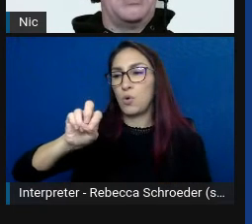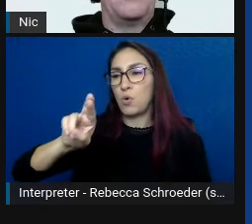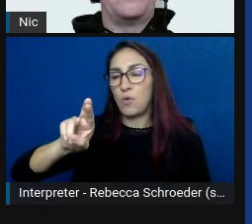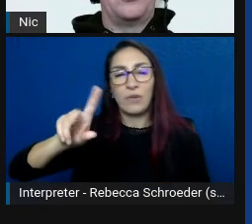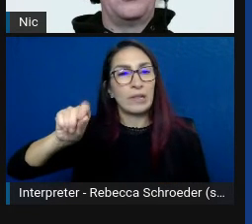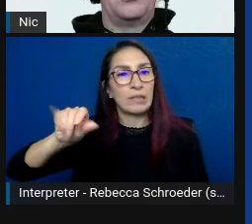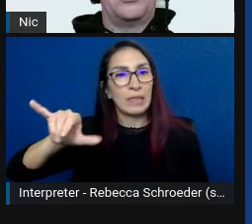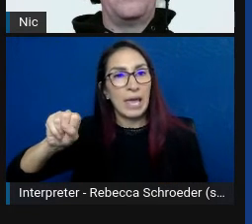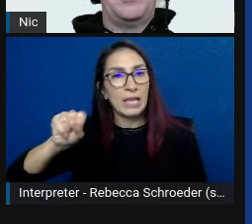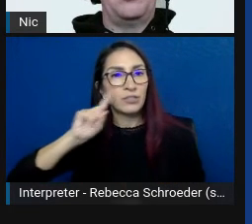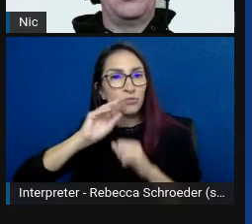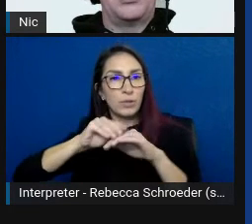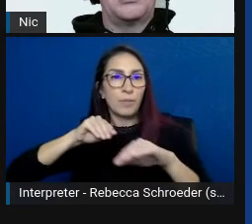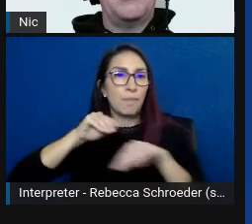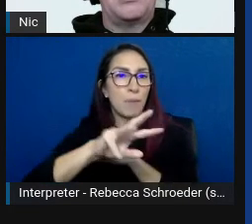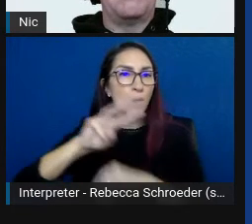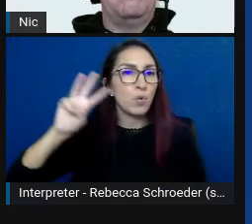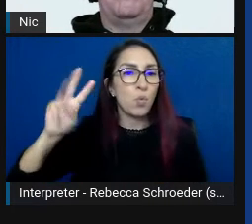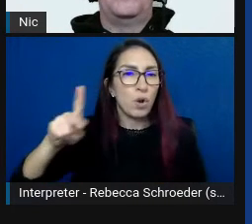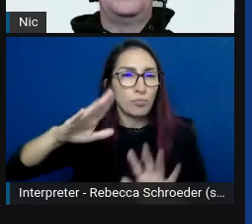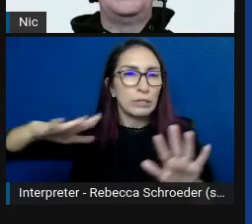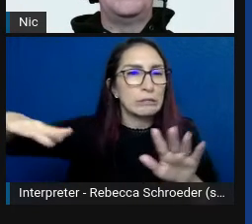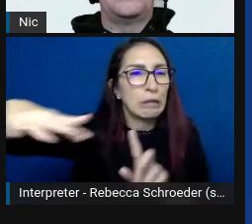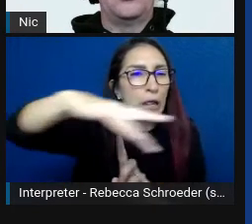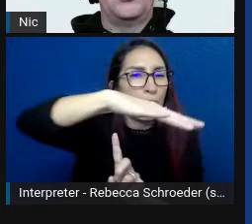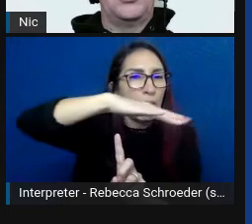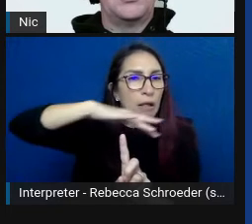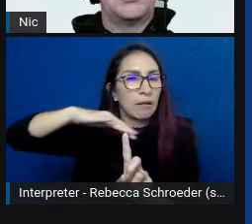I've heard a lot of people talk about these solutions